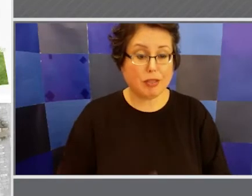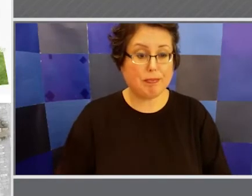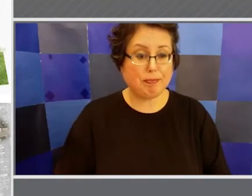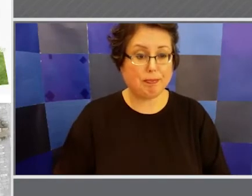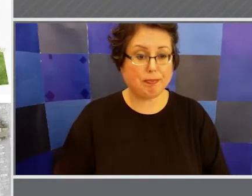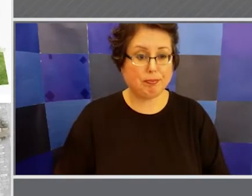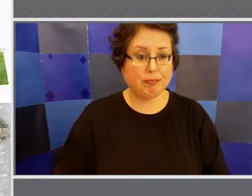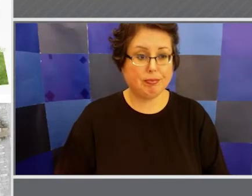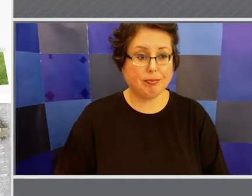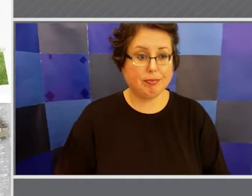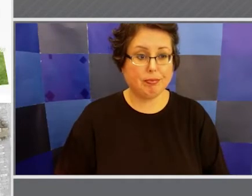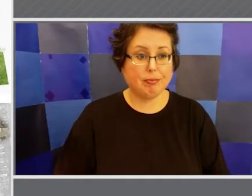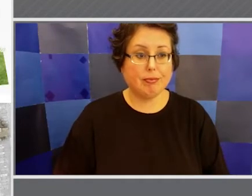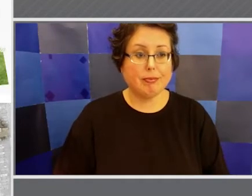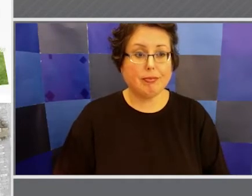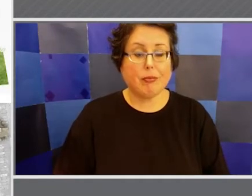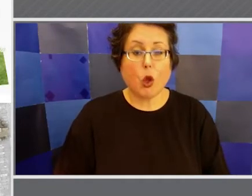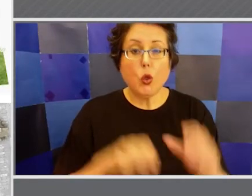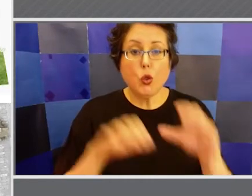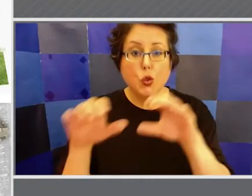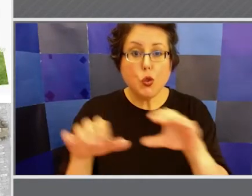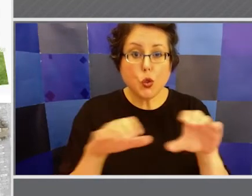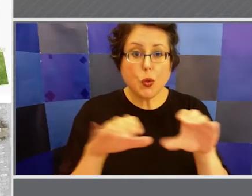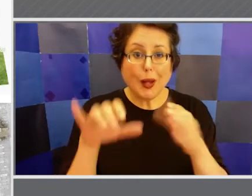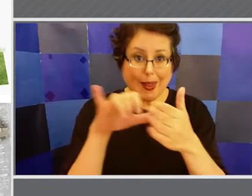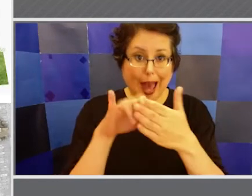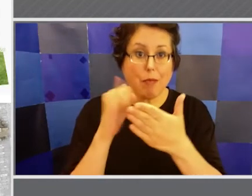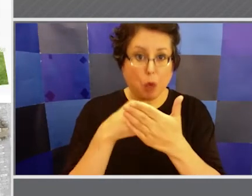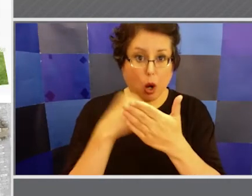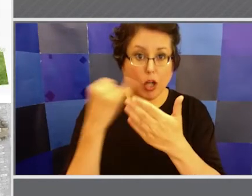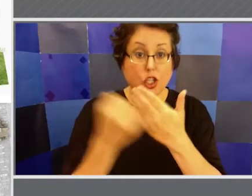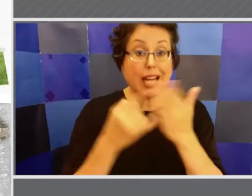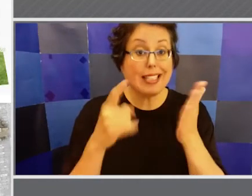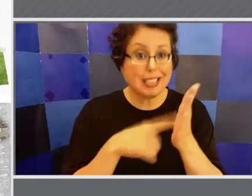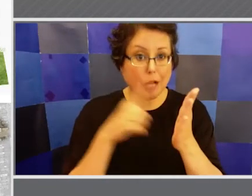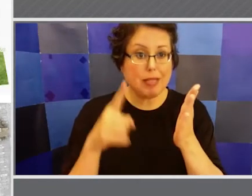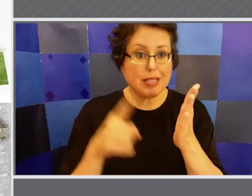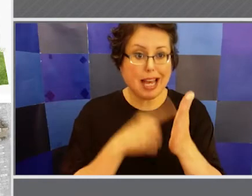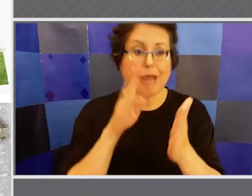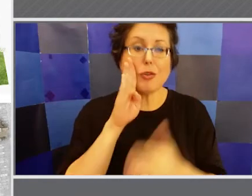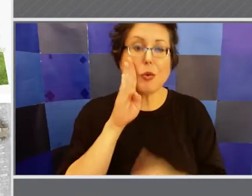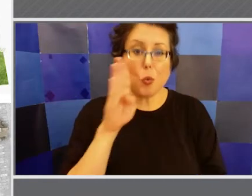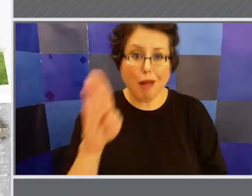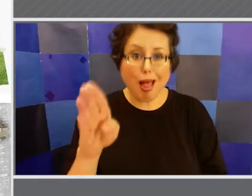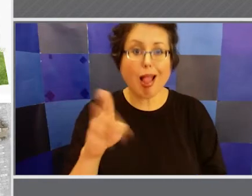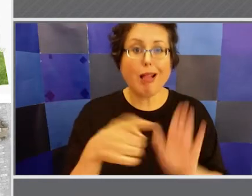So you know do it in doing that, you know, sometimes that will outline further studies